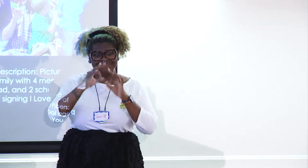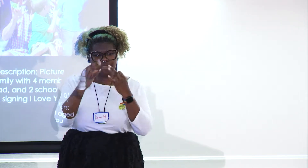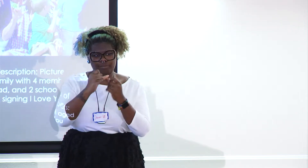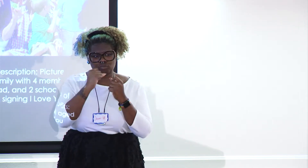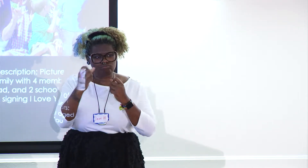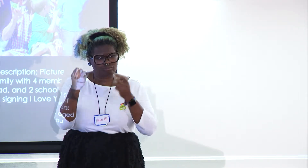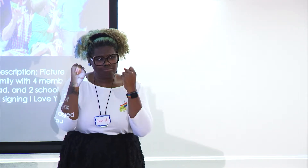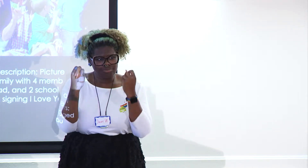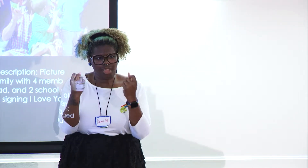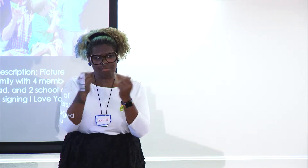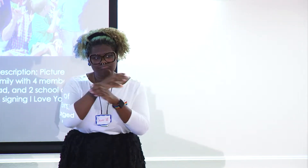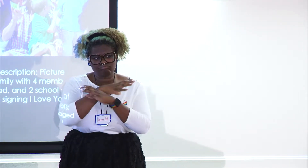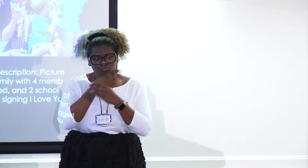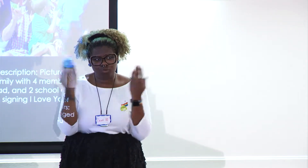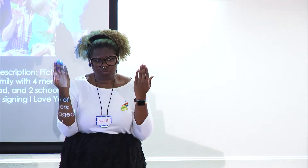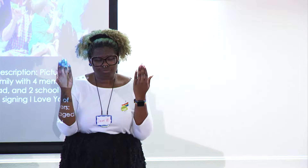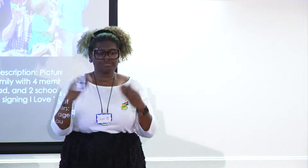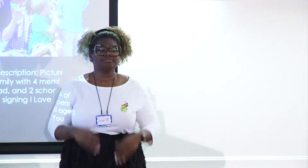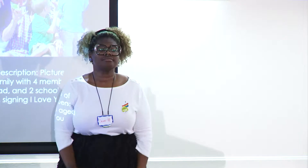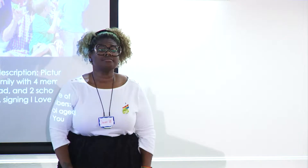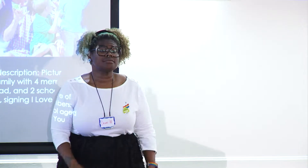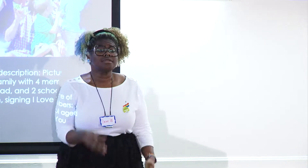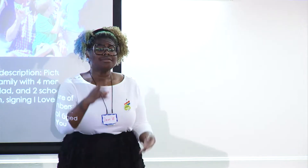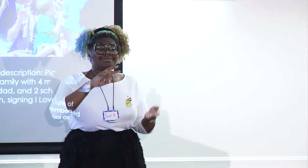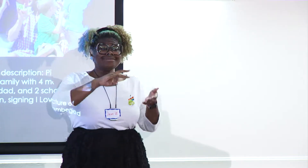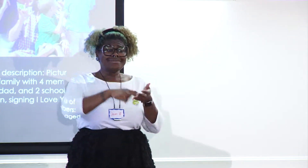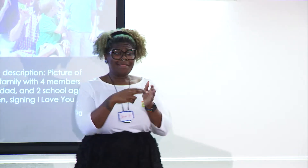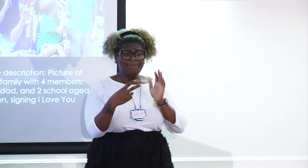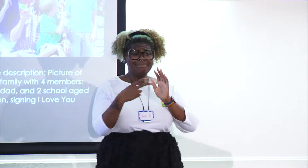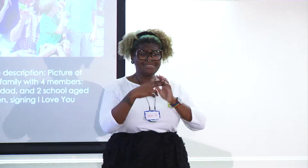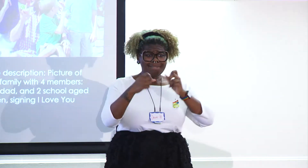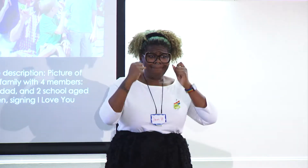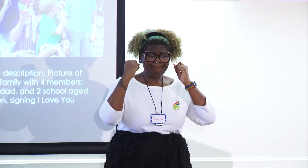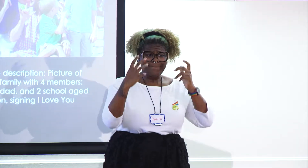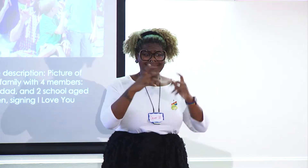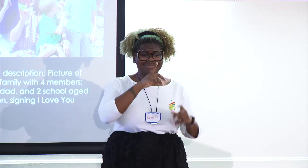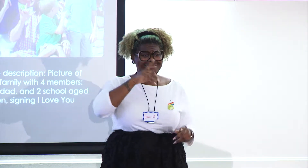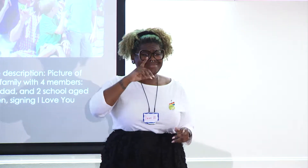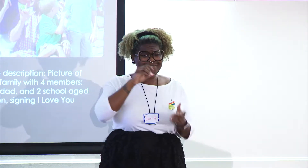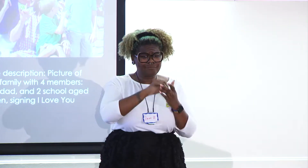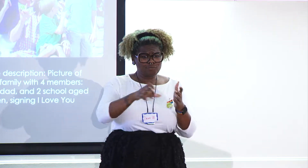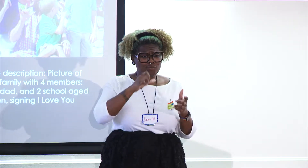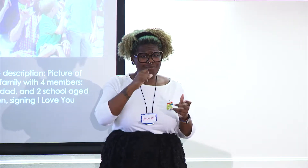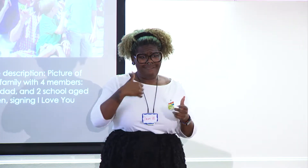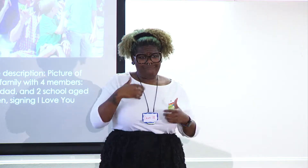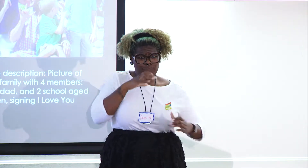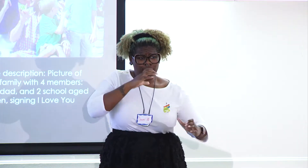Of those 90%, 71.6% of those families do not learn to sign.